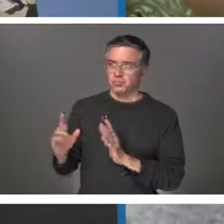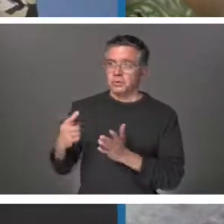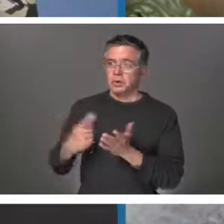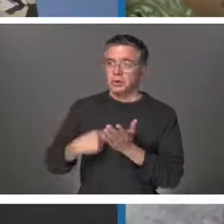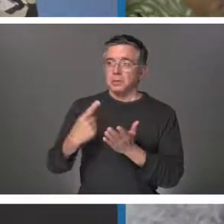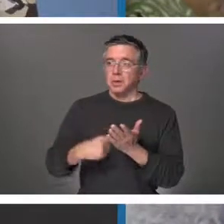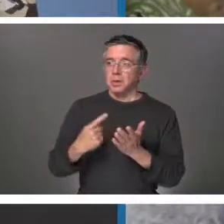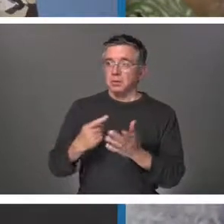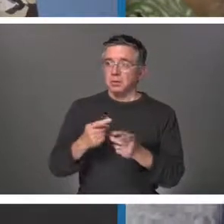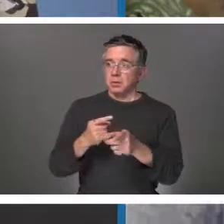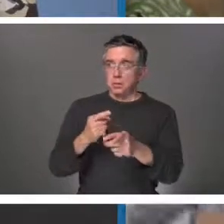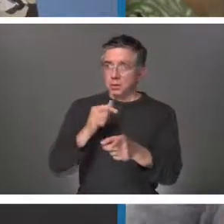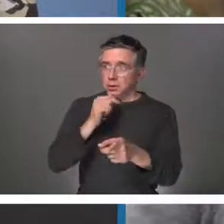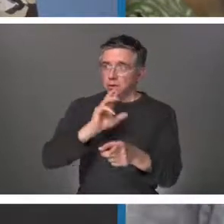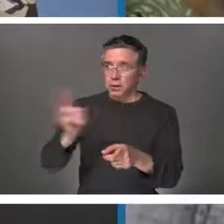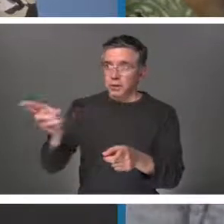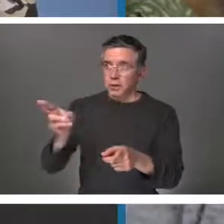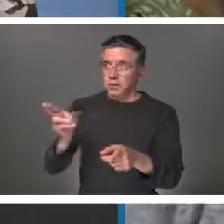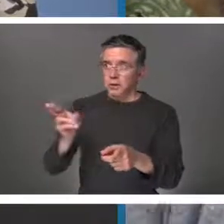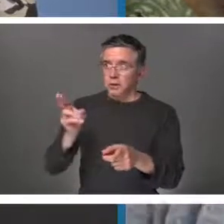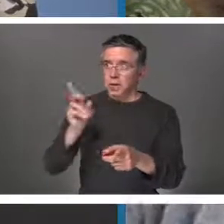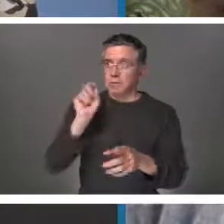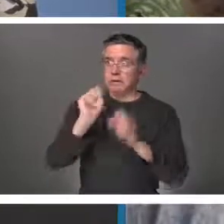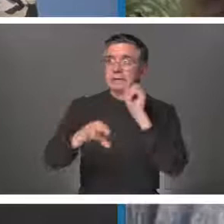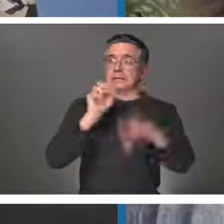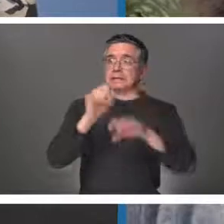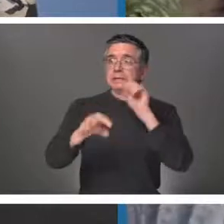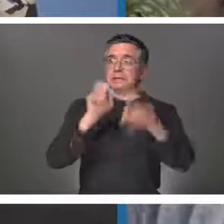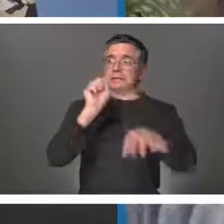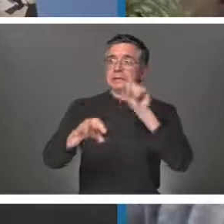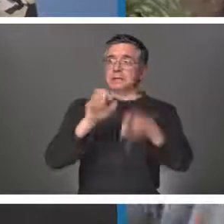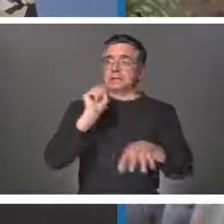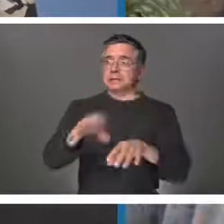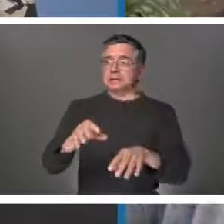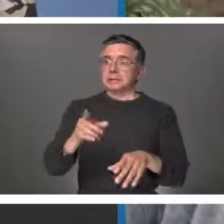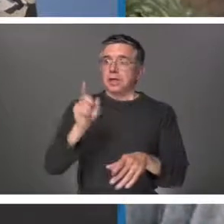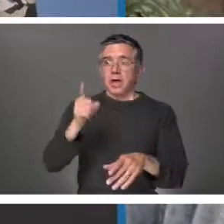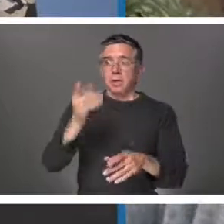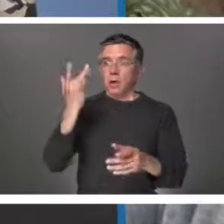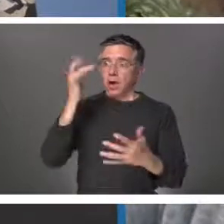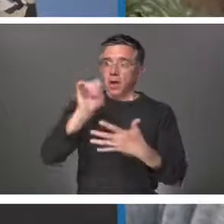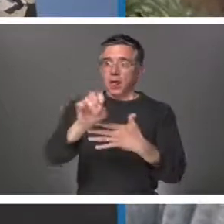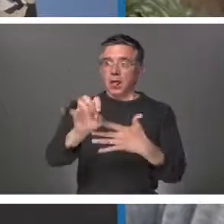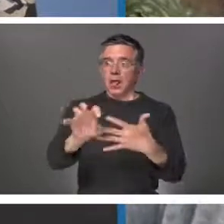it means we have to give them more data to show them, you know, they should do something, when they may not be looking for more data,